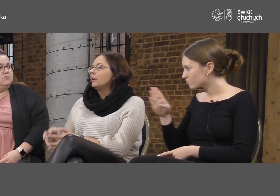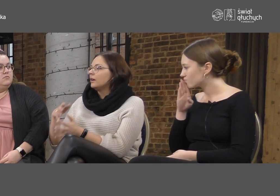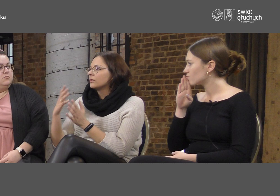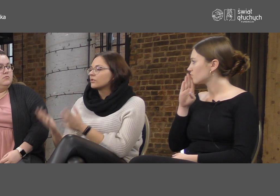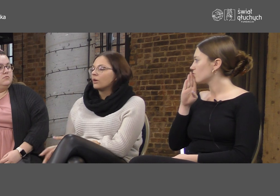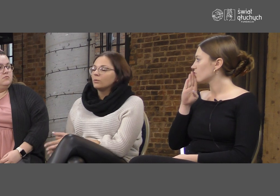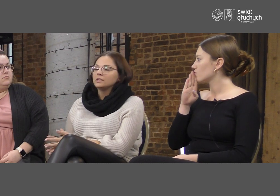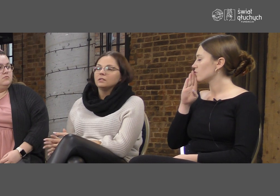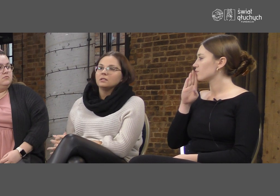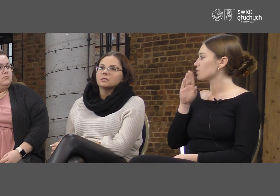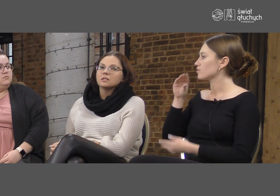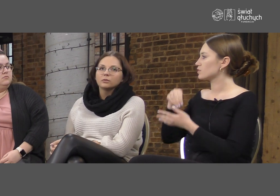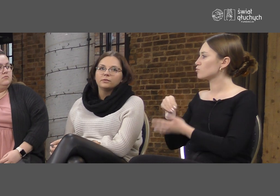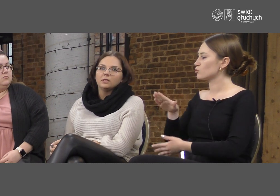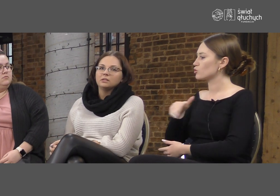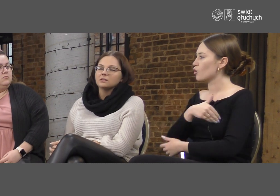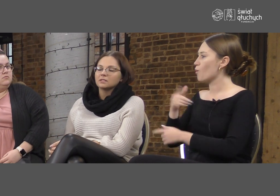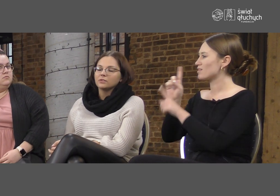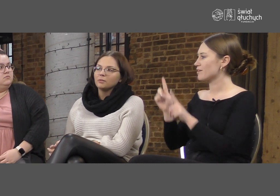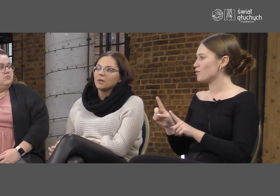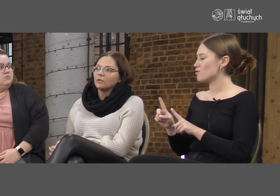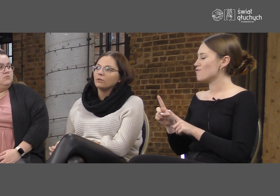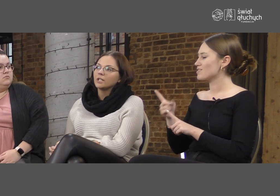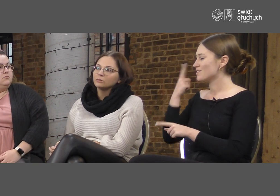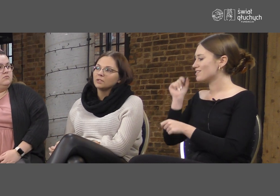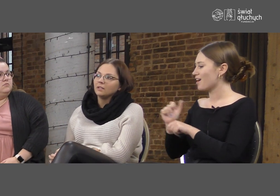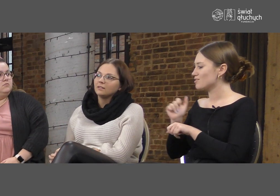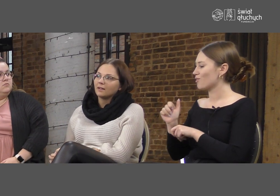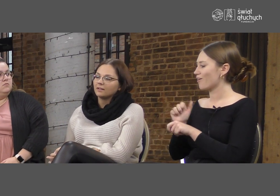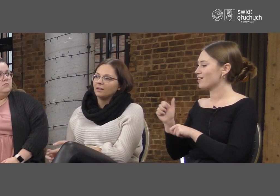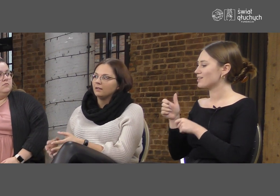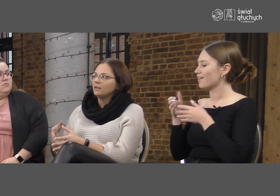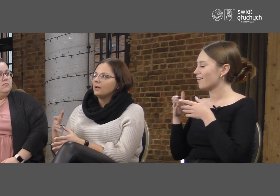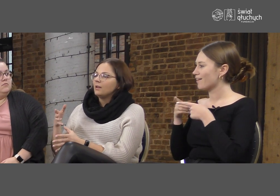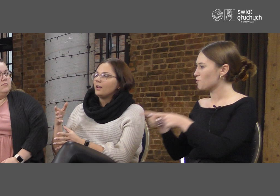schools, vocational schools, usually have majors like that,